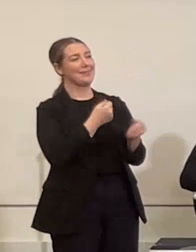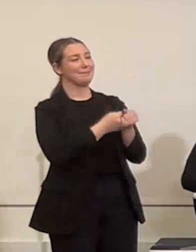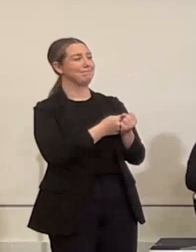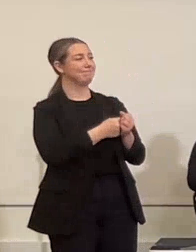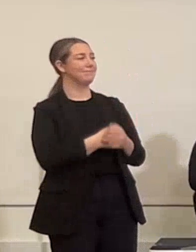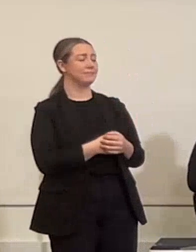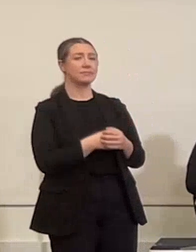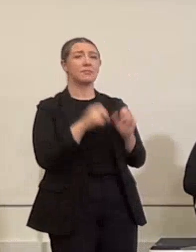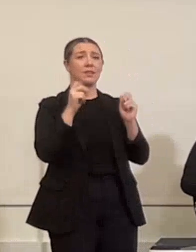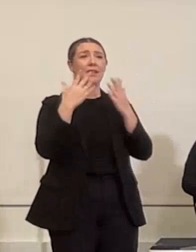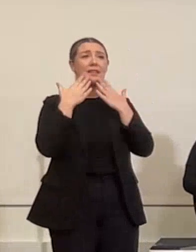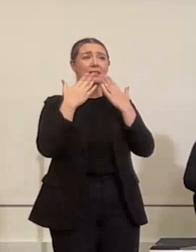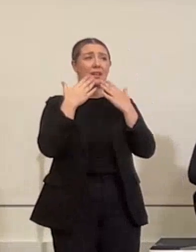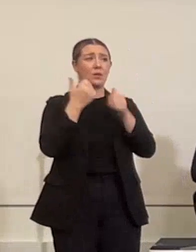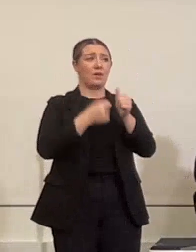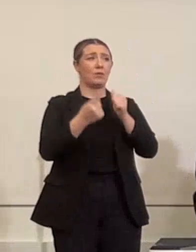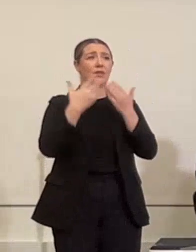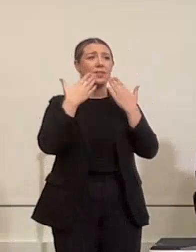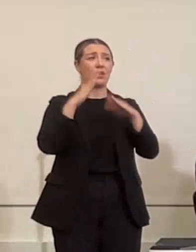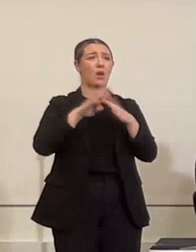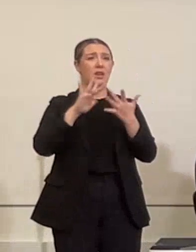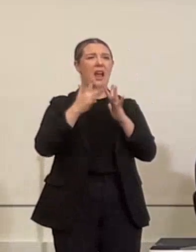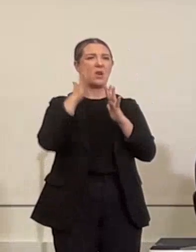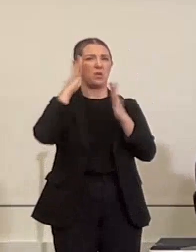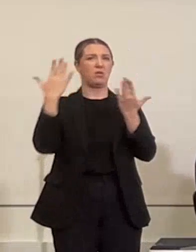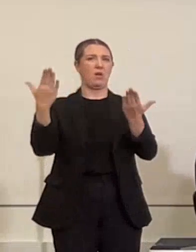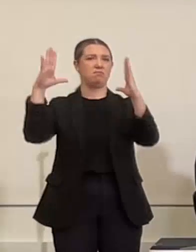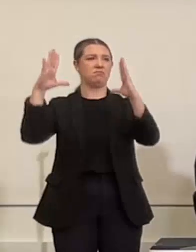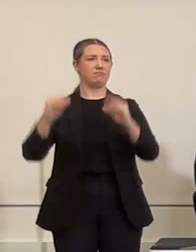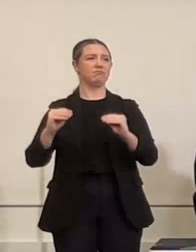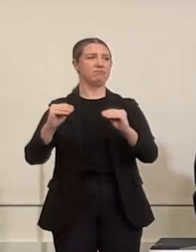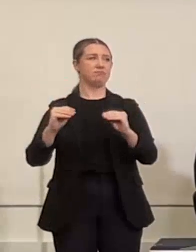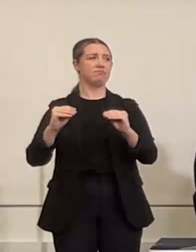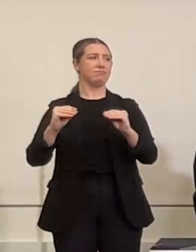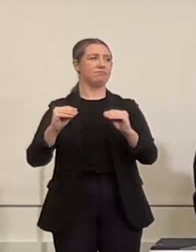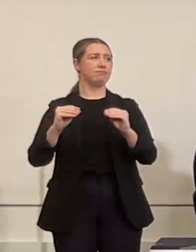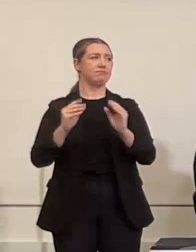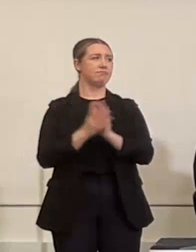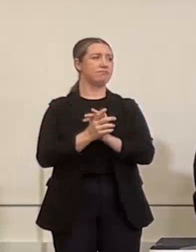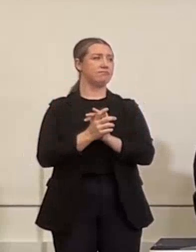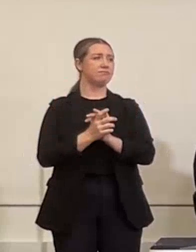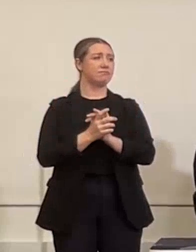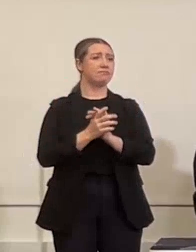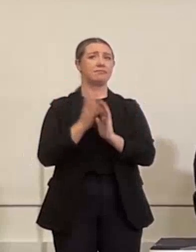All right, Thank you. Thanks, everyone online. We'll hang up here and we'll we'll for the people who are in